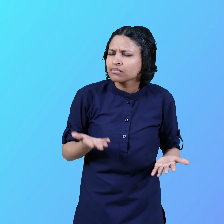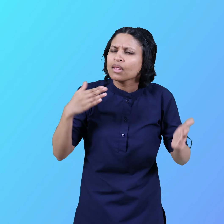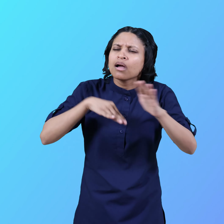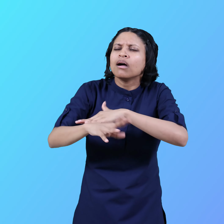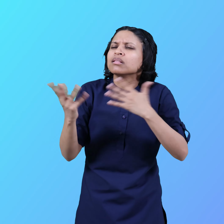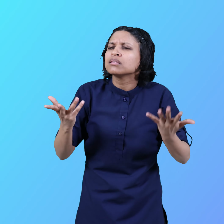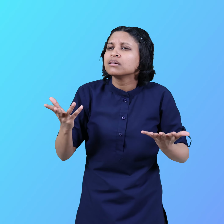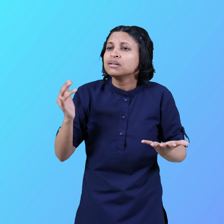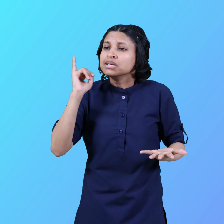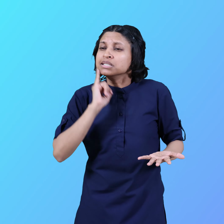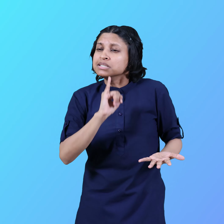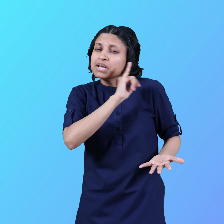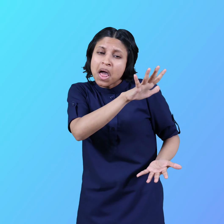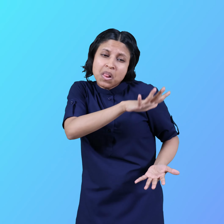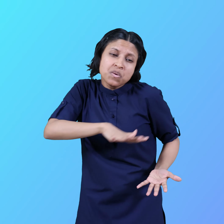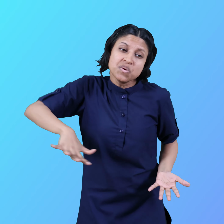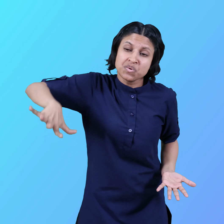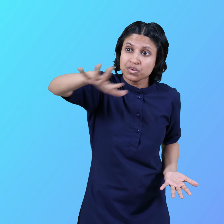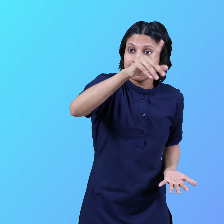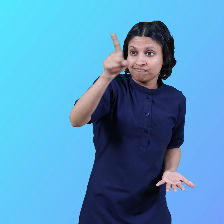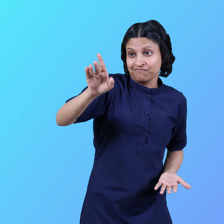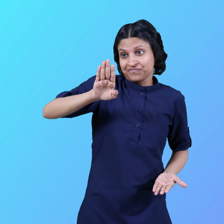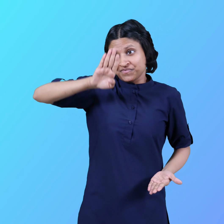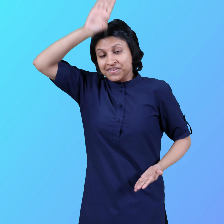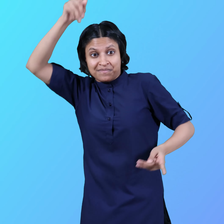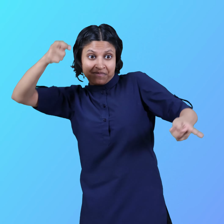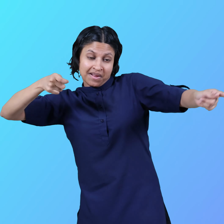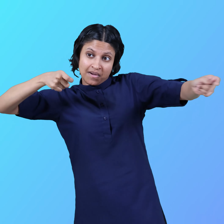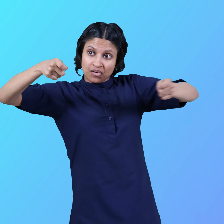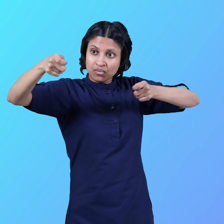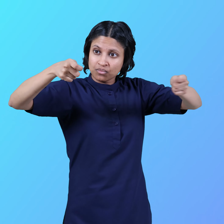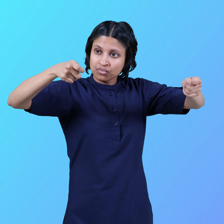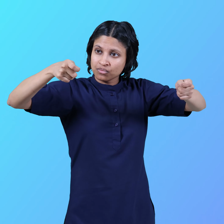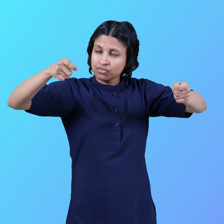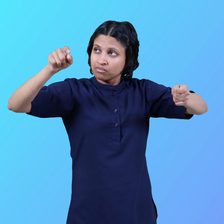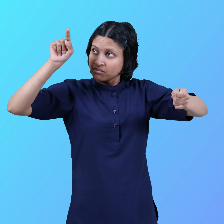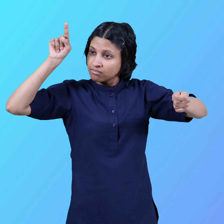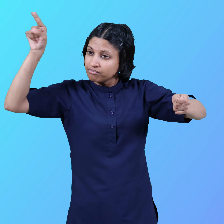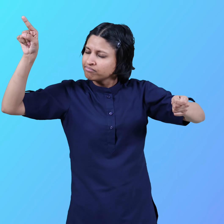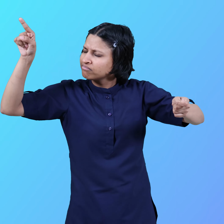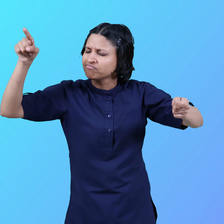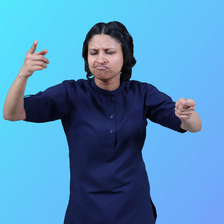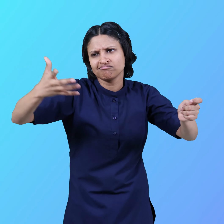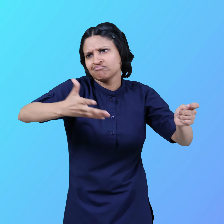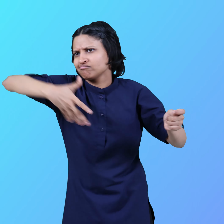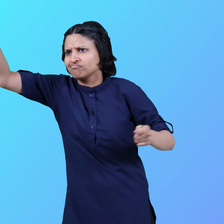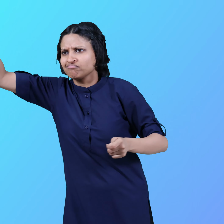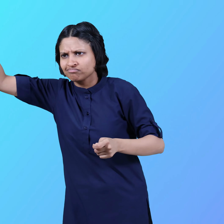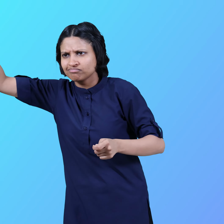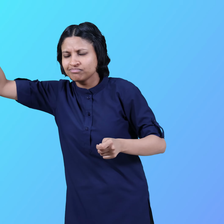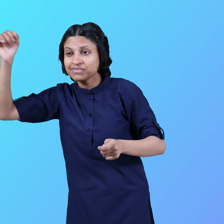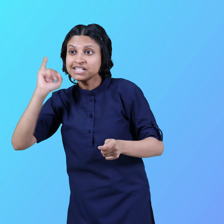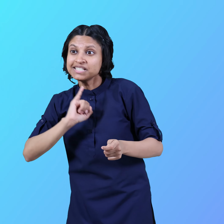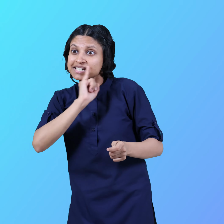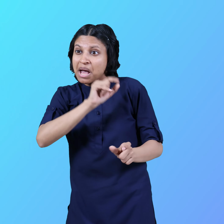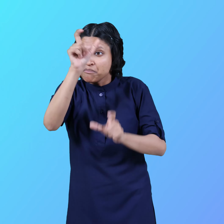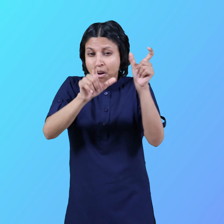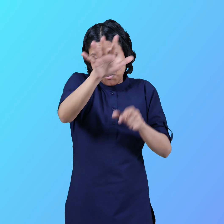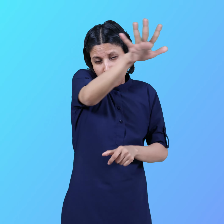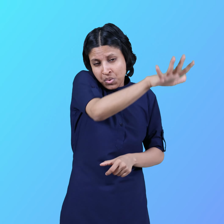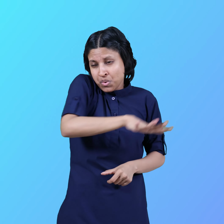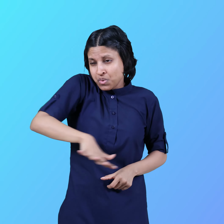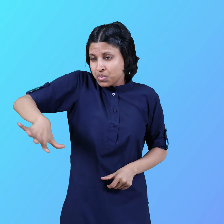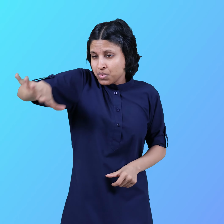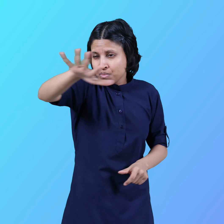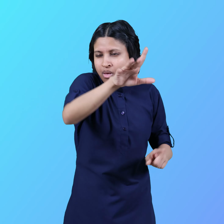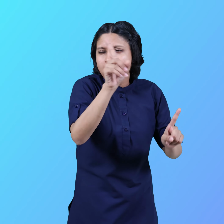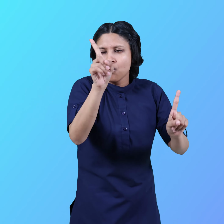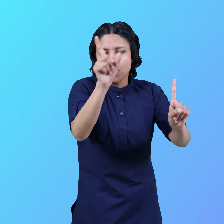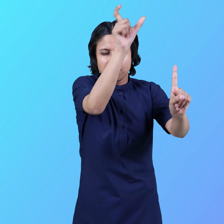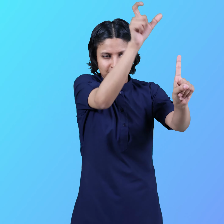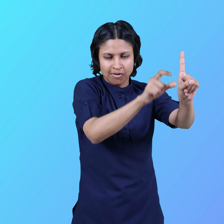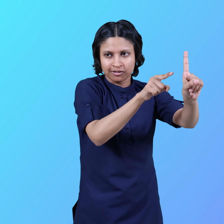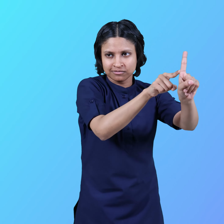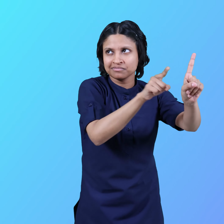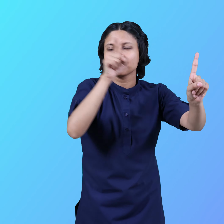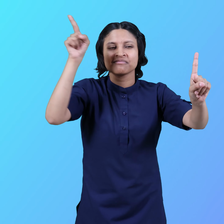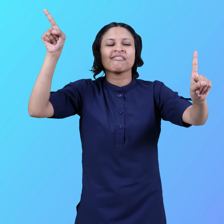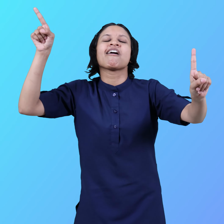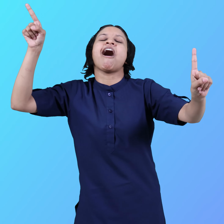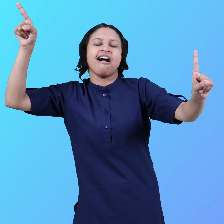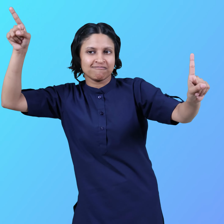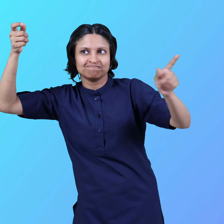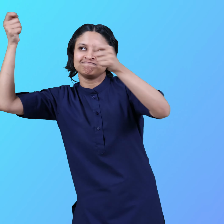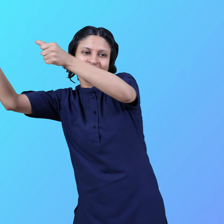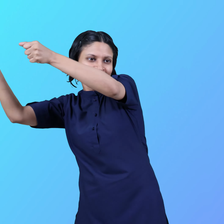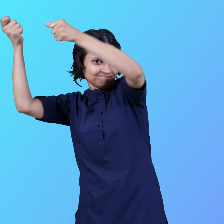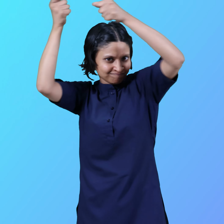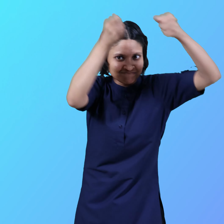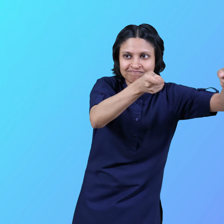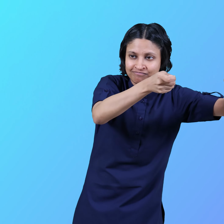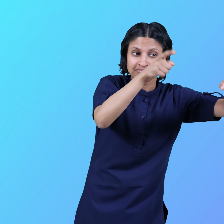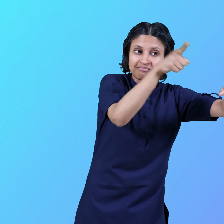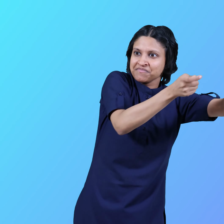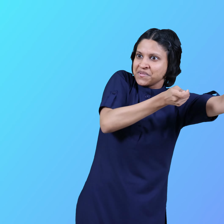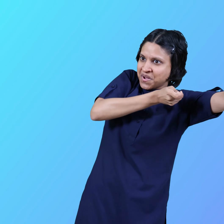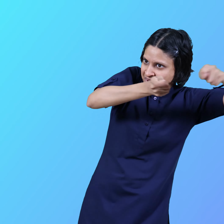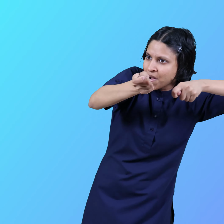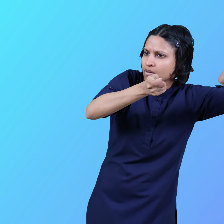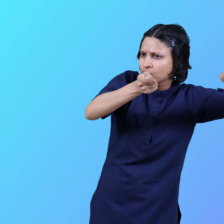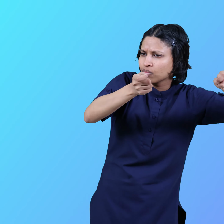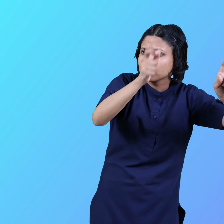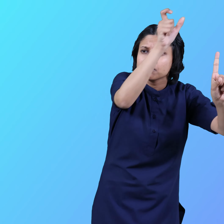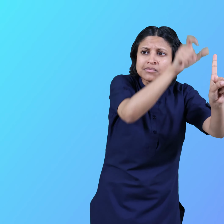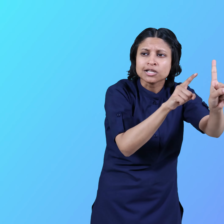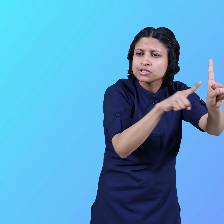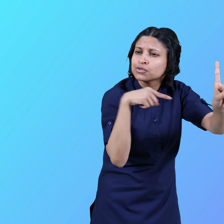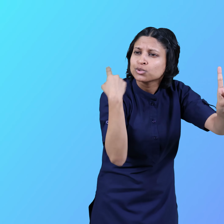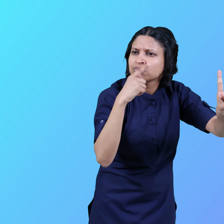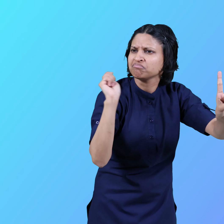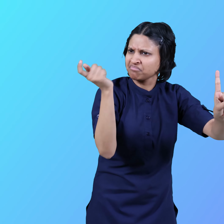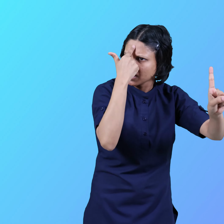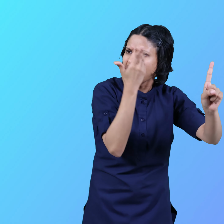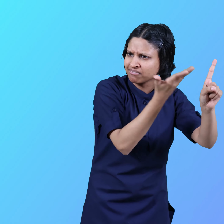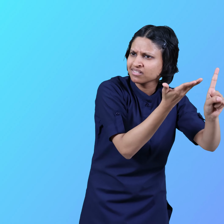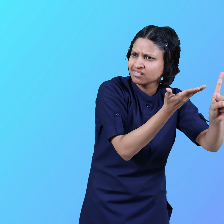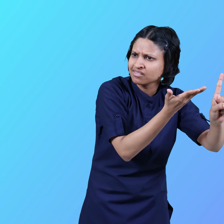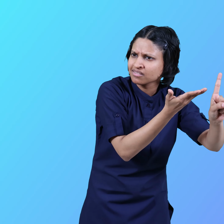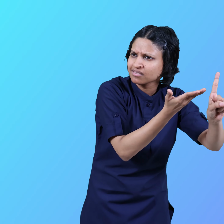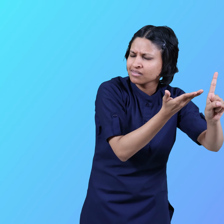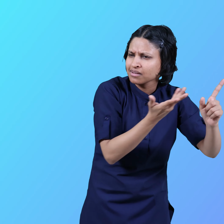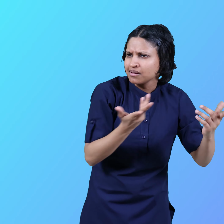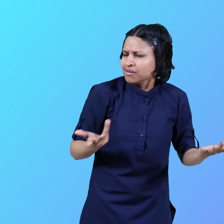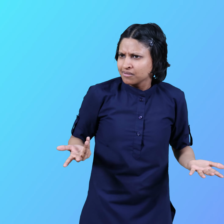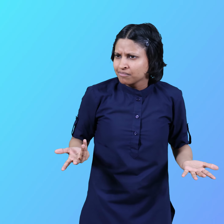He is tearing the kingdom out of your hands and giving it to your neighbour, David.